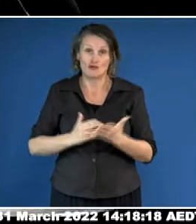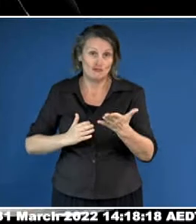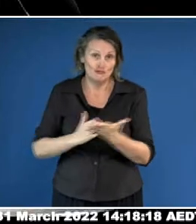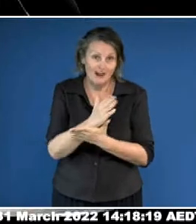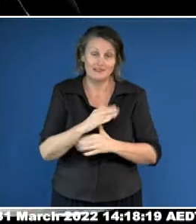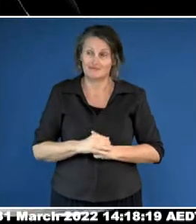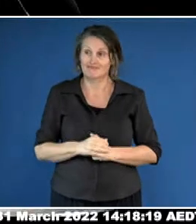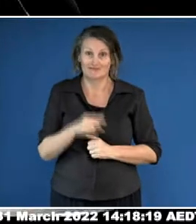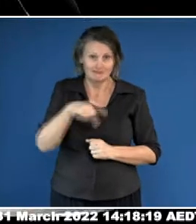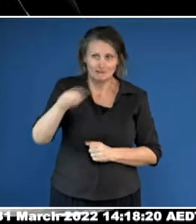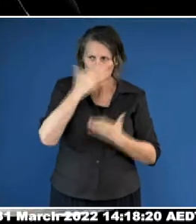So we are accredited with the United Nations.